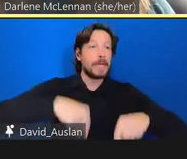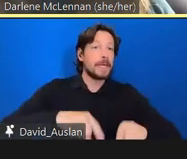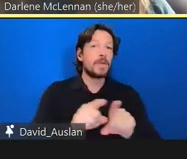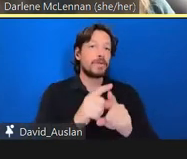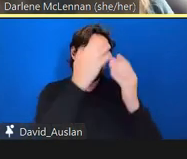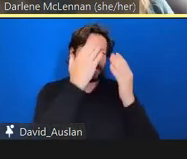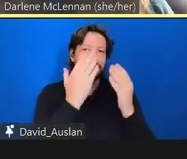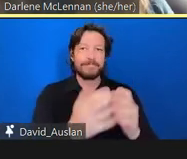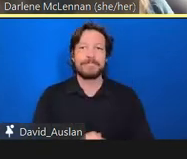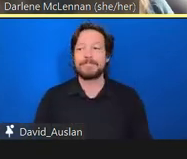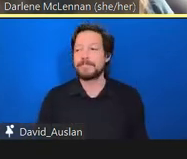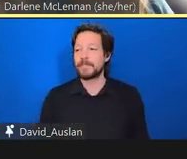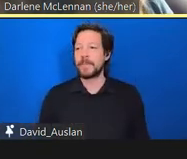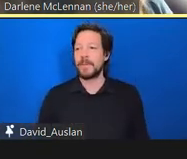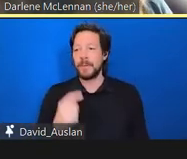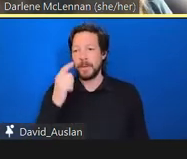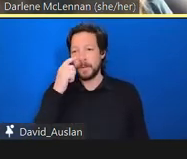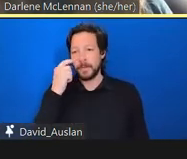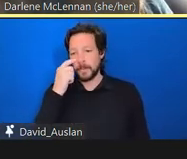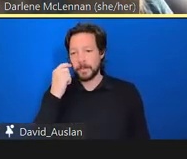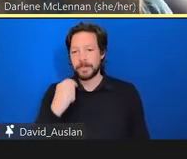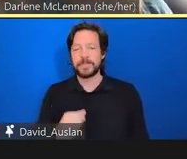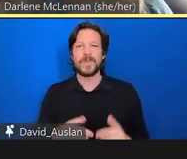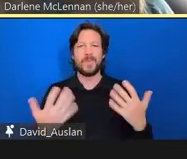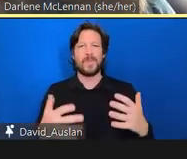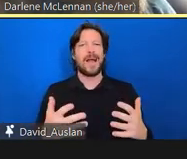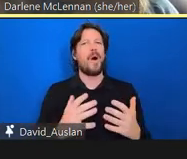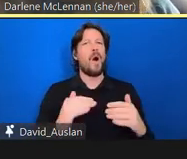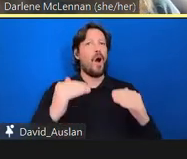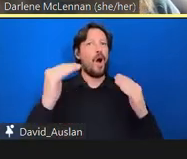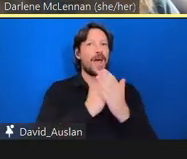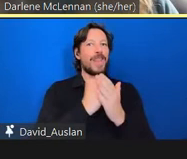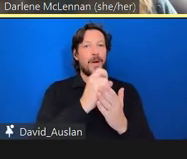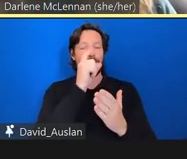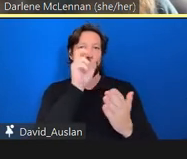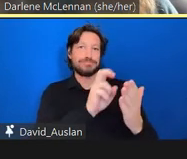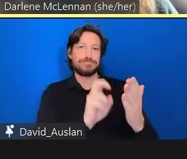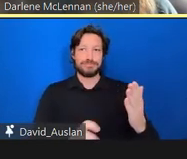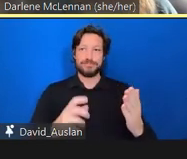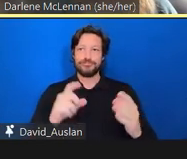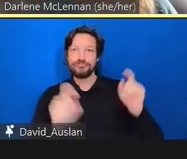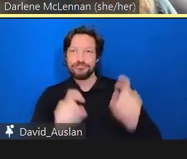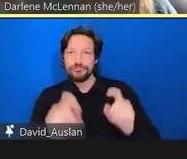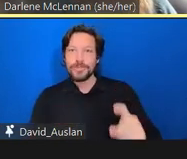Well, we've been overwhelmed with registrants for this session today. It's a hot topic. The